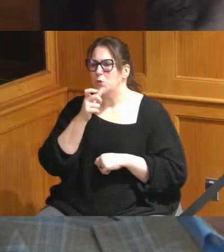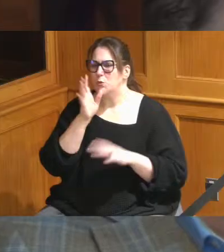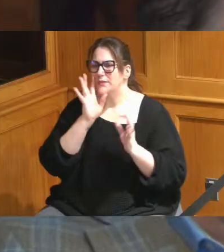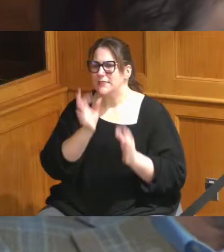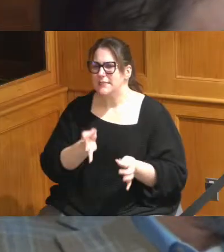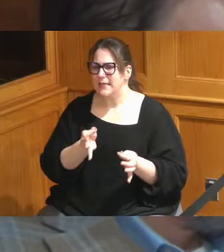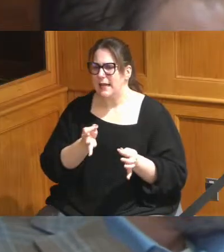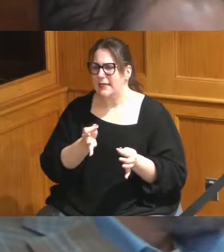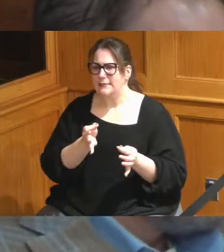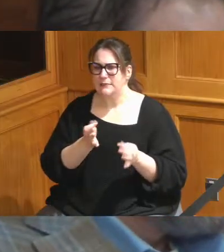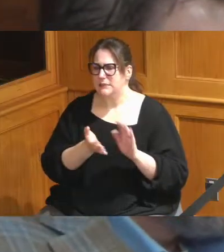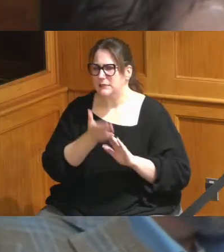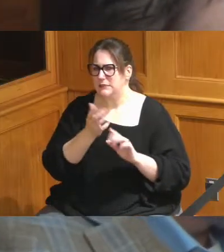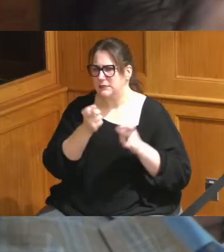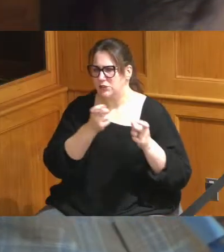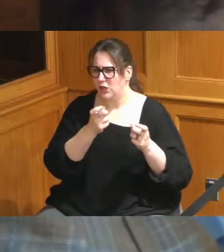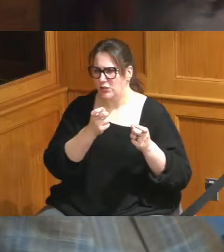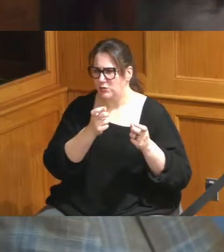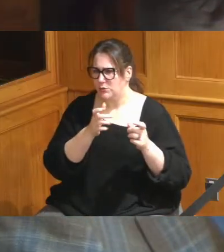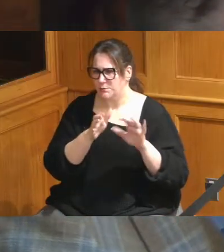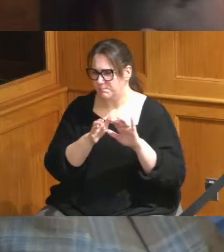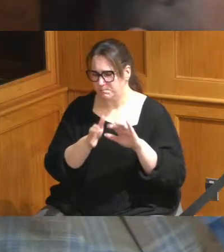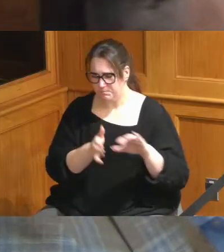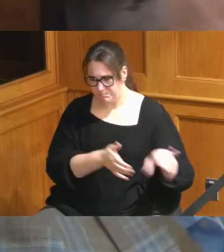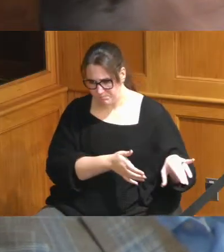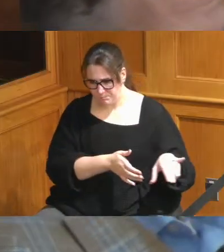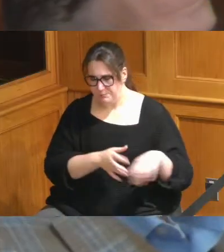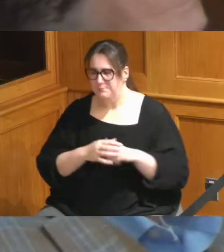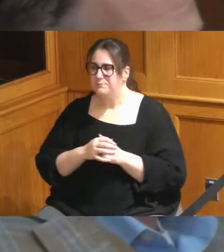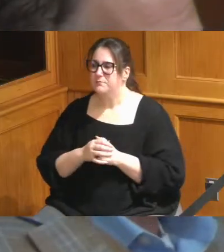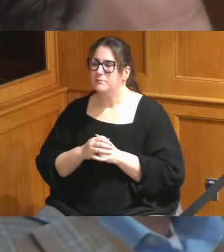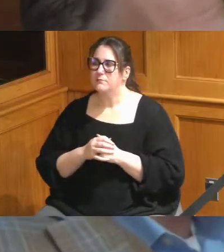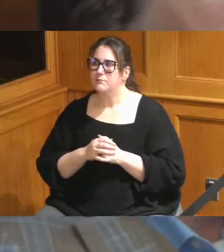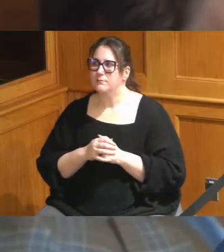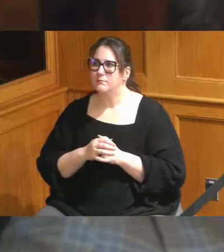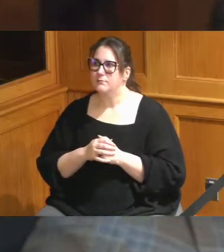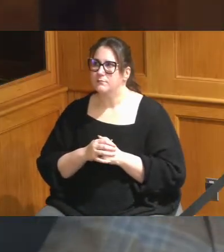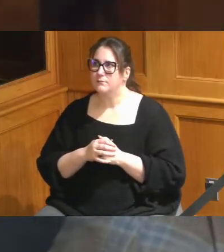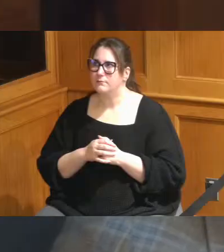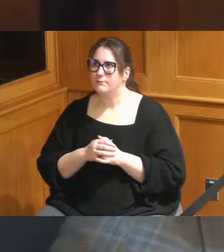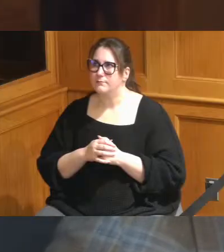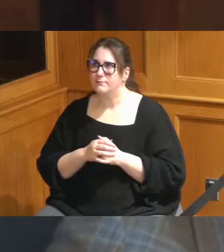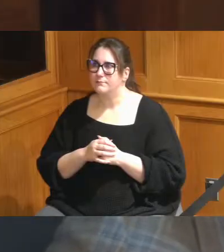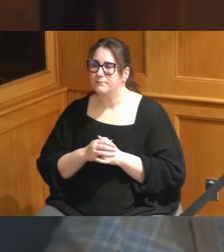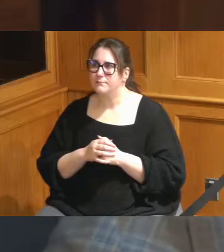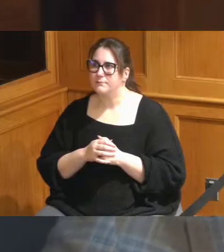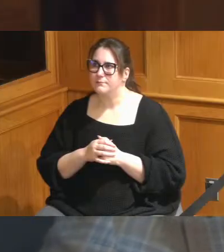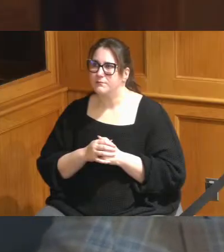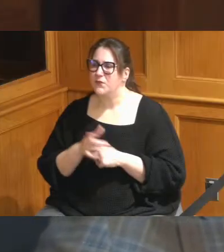because I don't want to be a rubber stamp. I don't do rubber stamps. Number three is who owns the